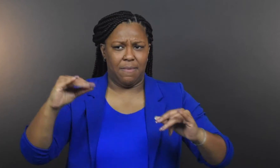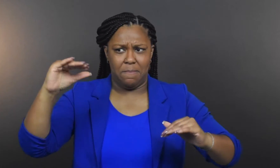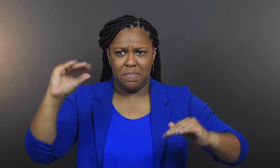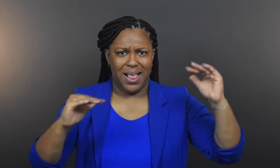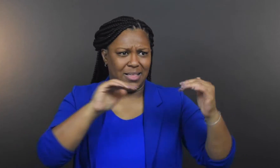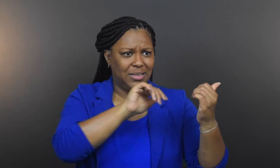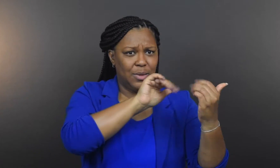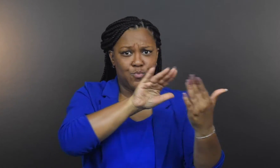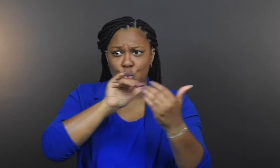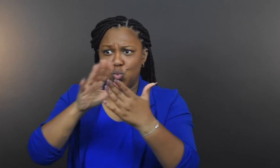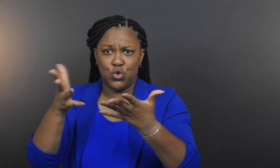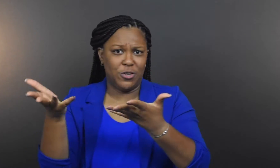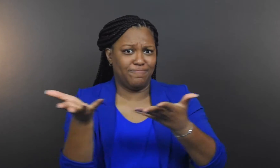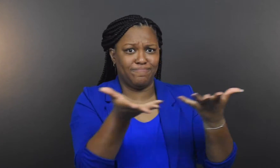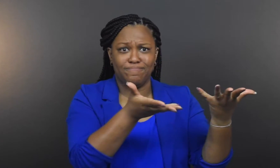approach.